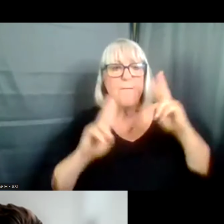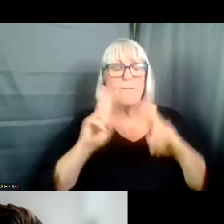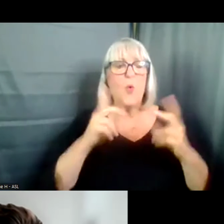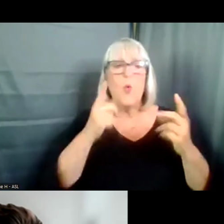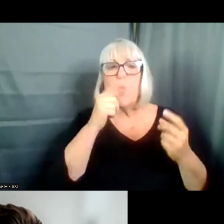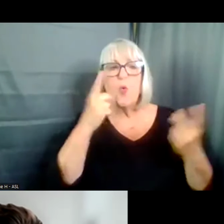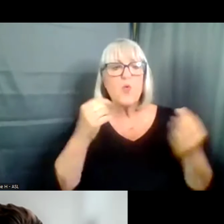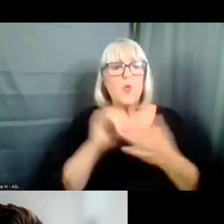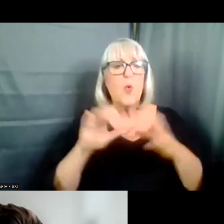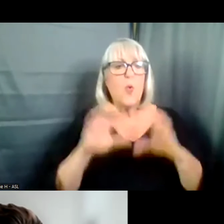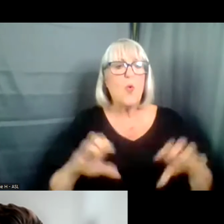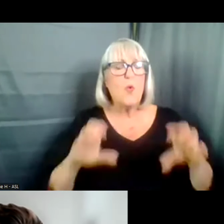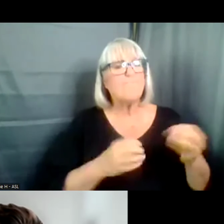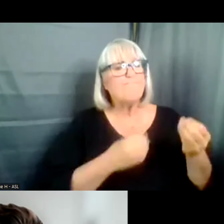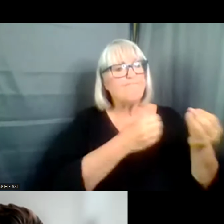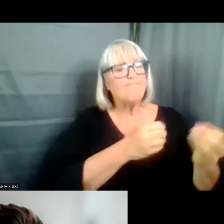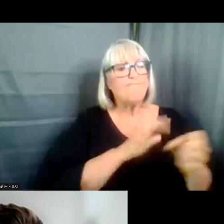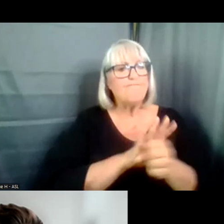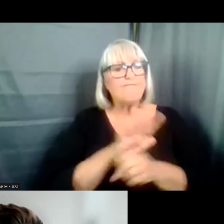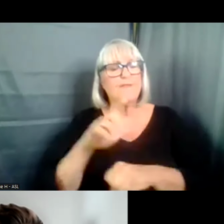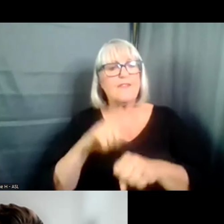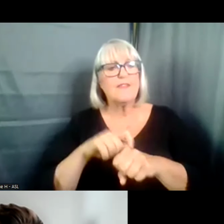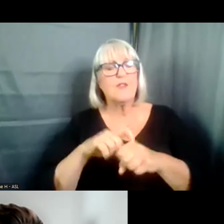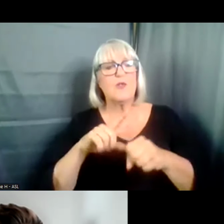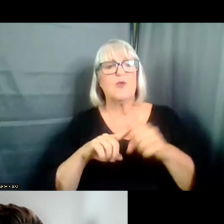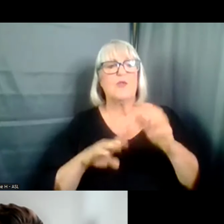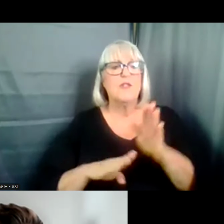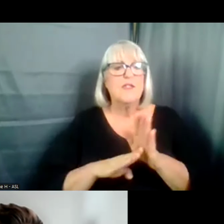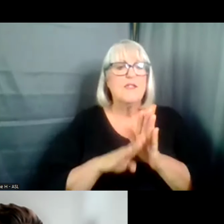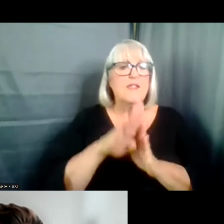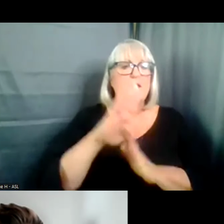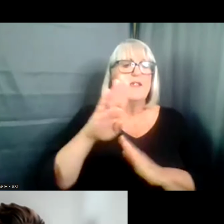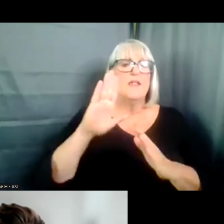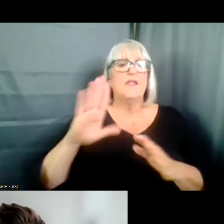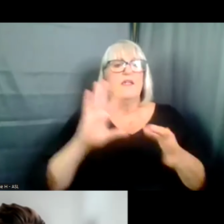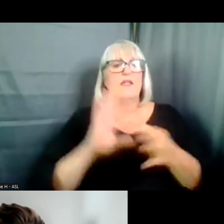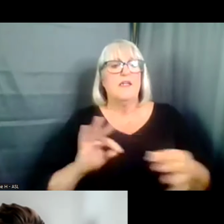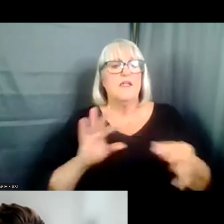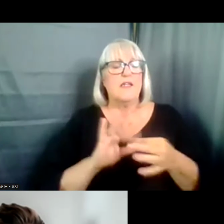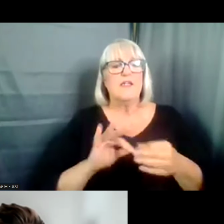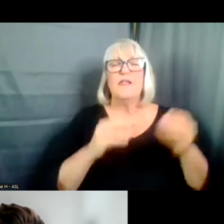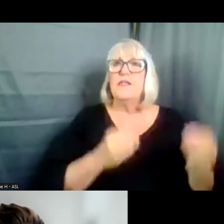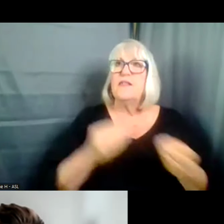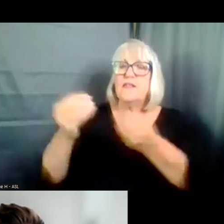and allow them time to develop their stories and get them to elected officials, it's going